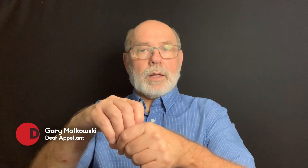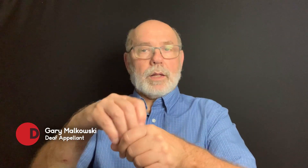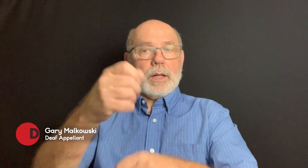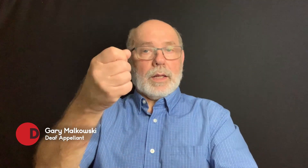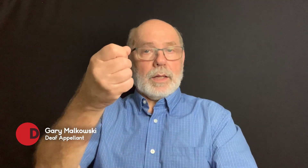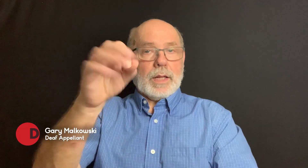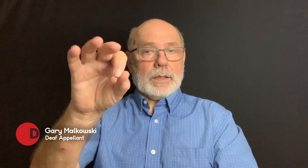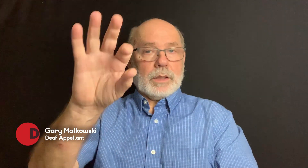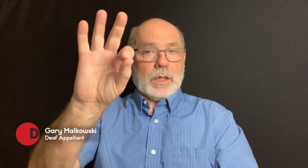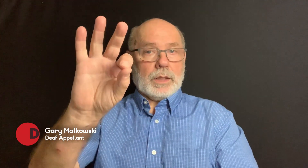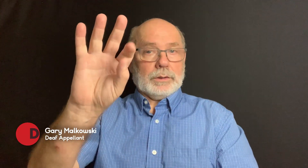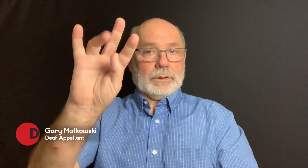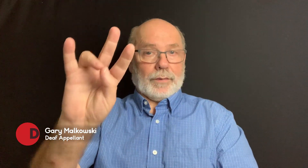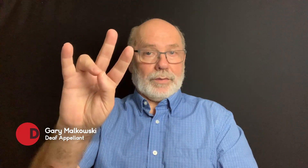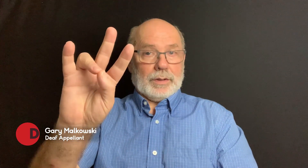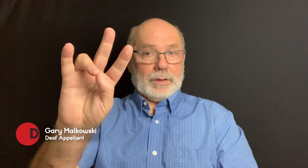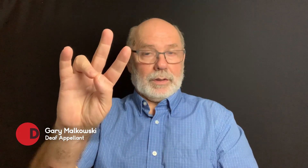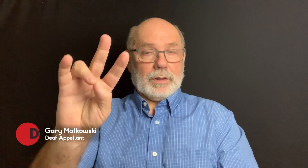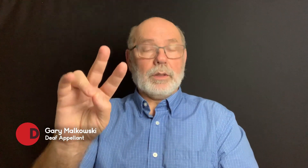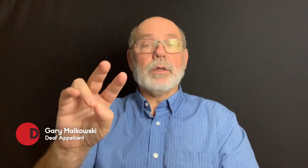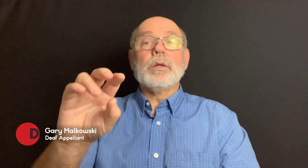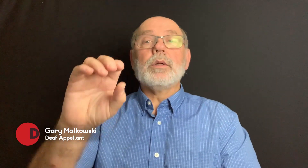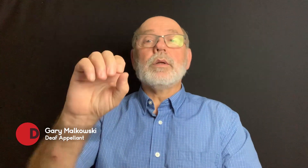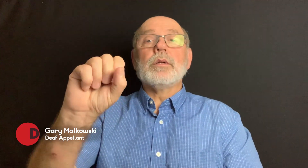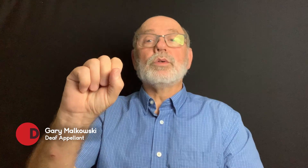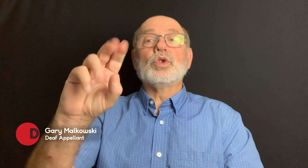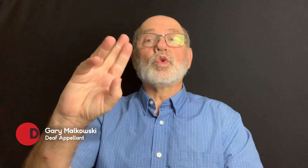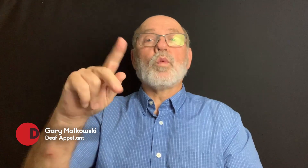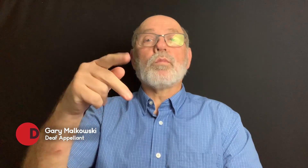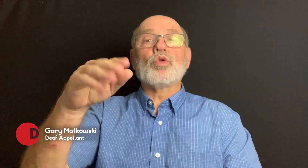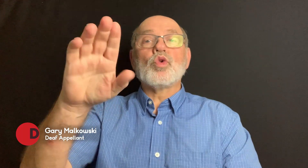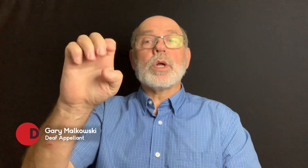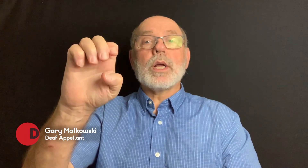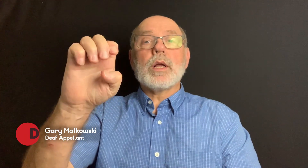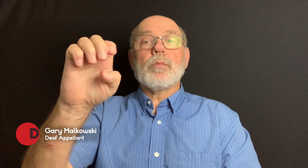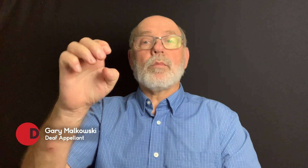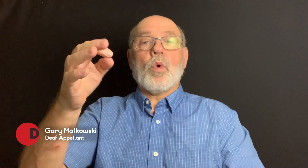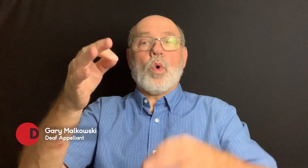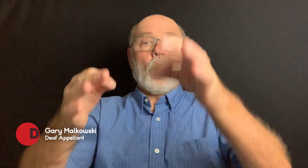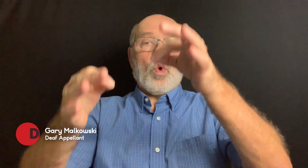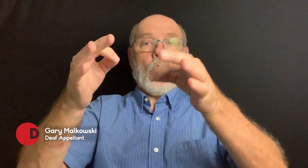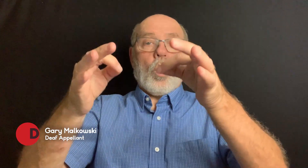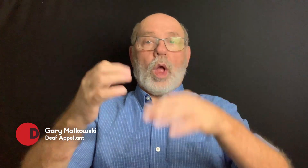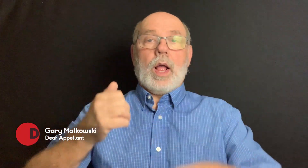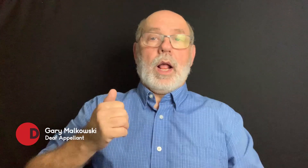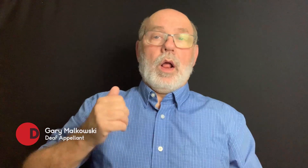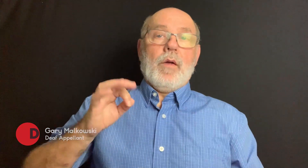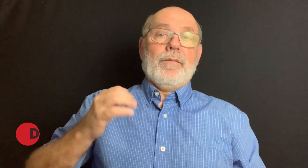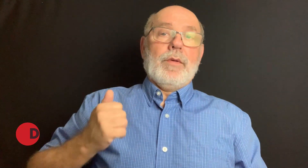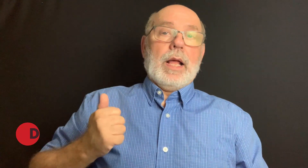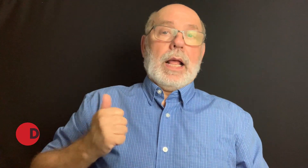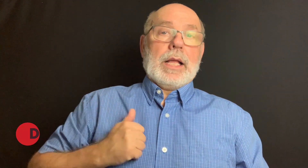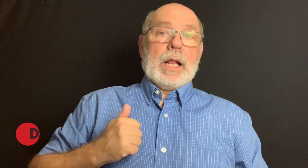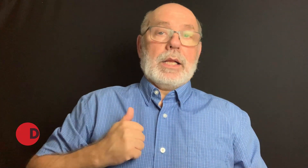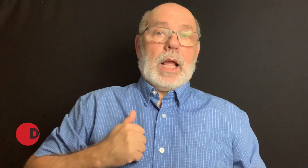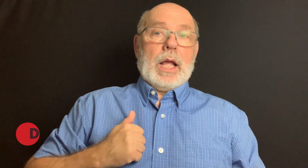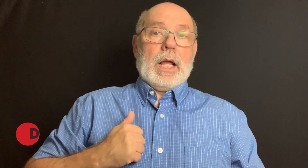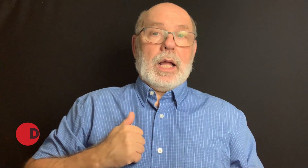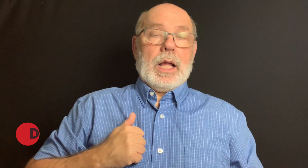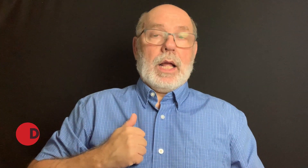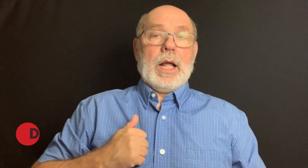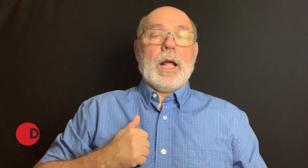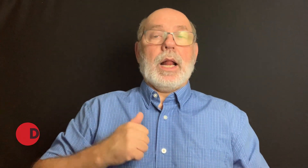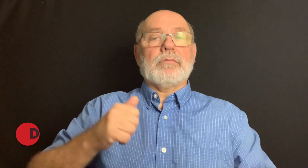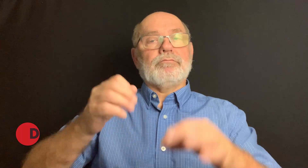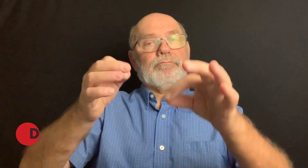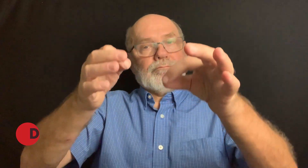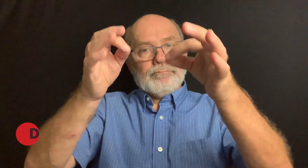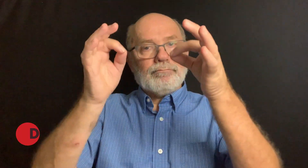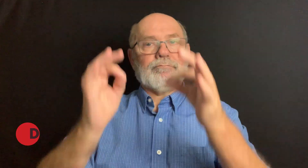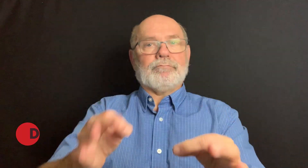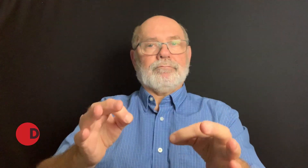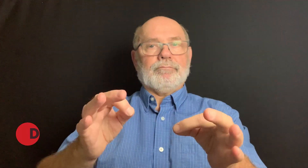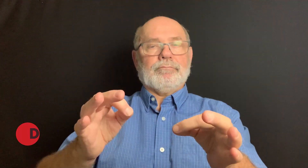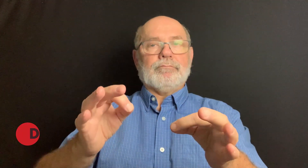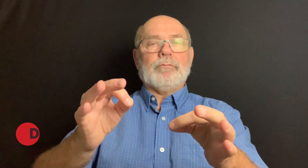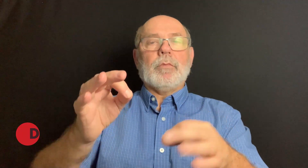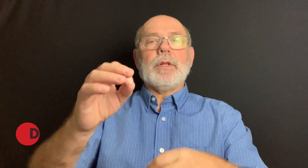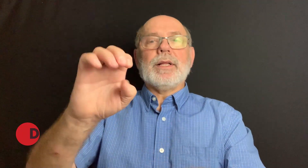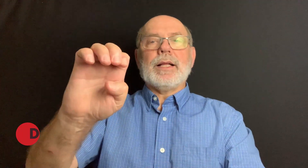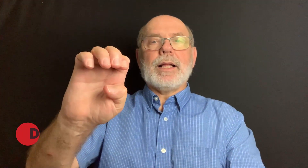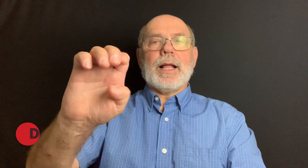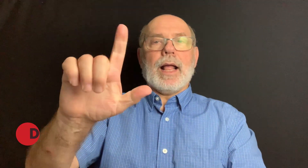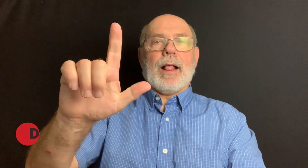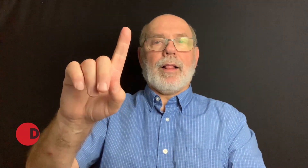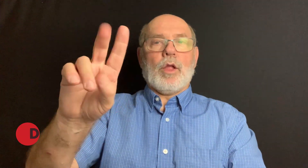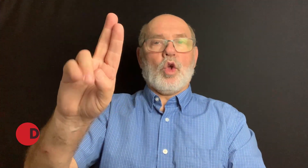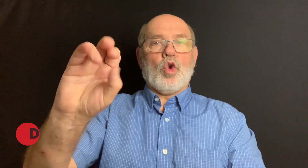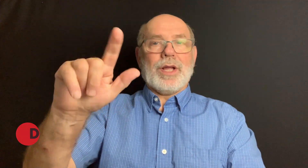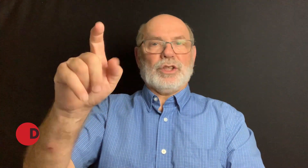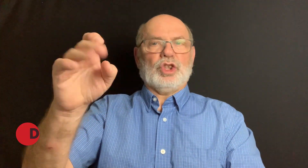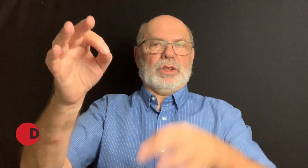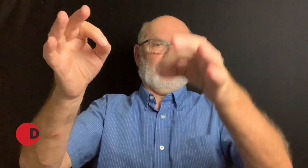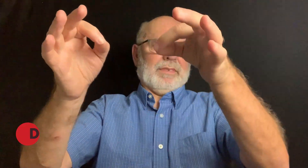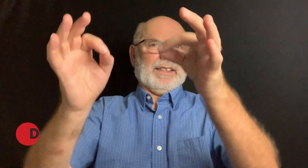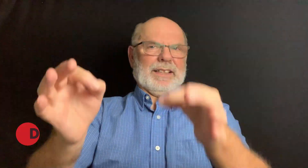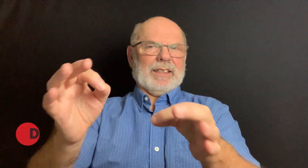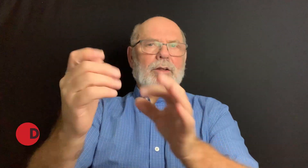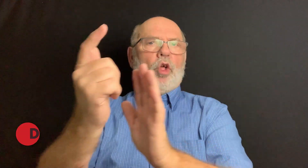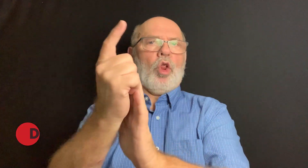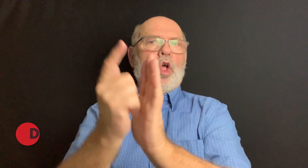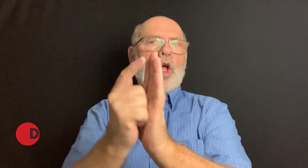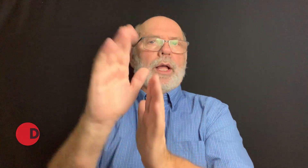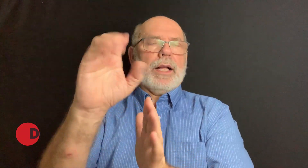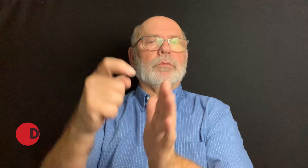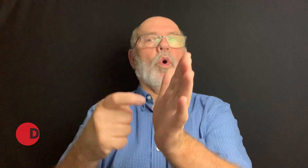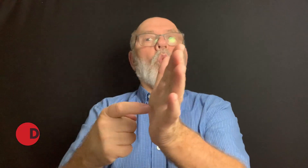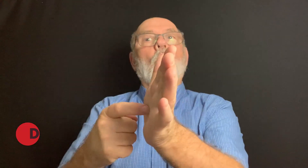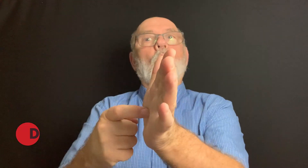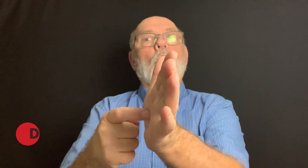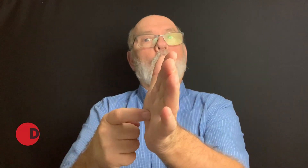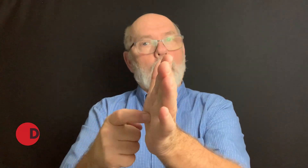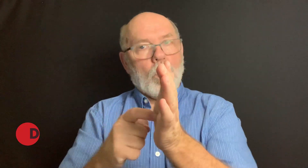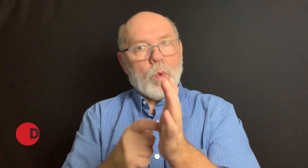In 1997, the Supreme Court of Canada in a ruling “Eldridge v British Columbia”